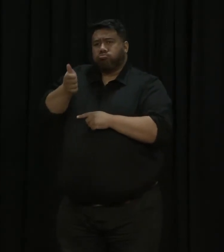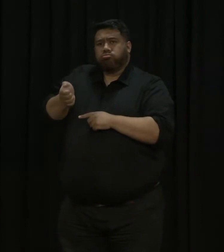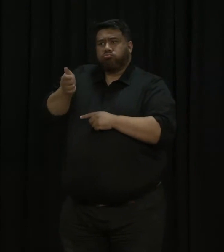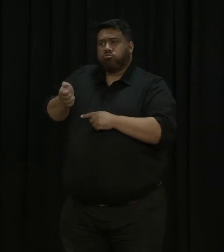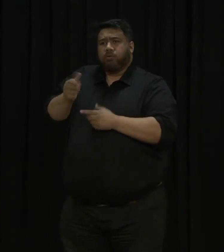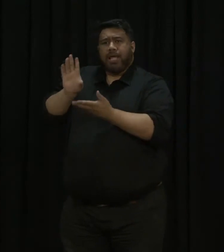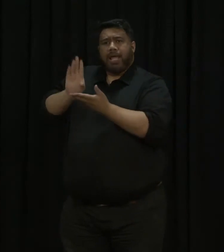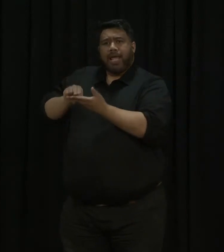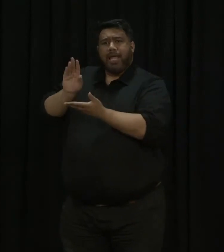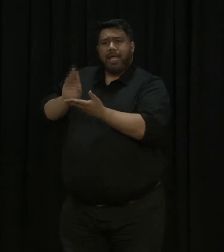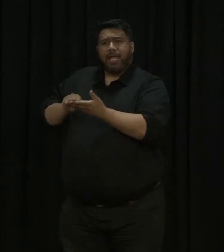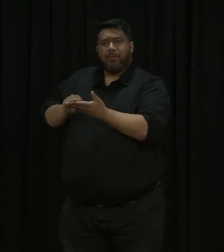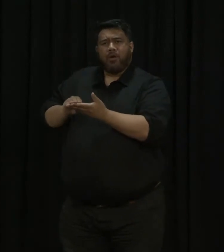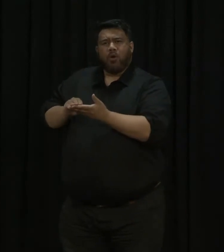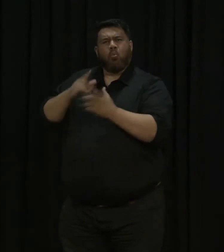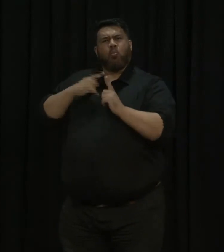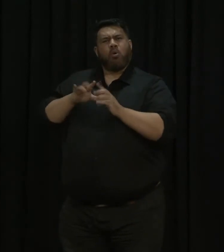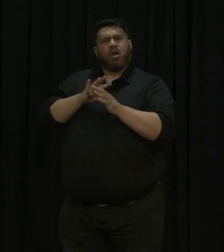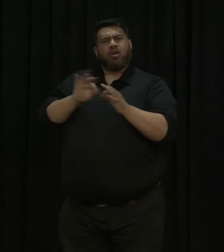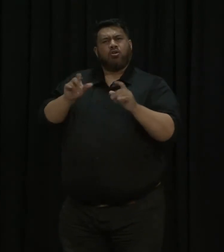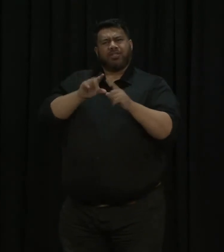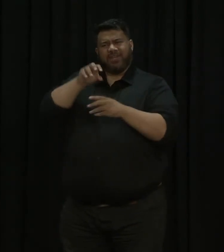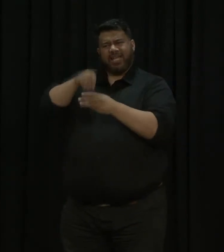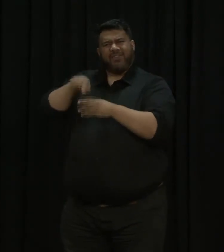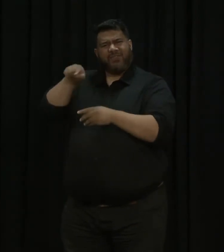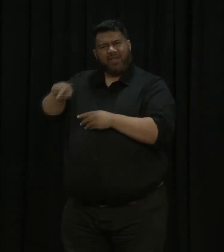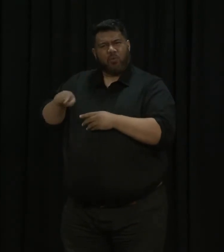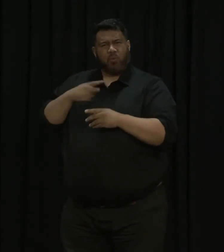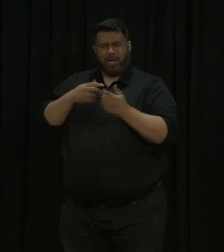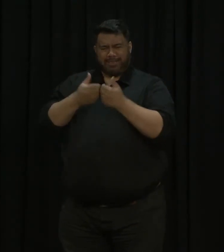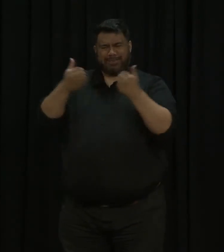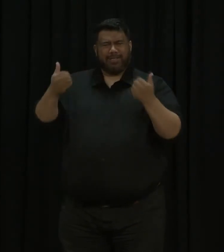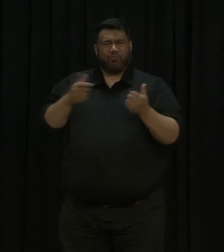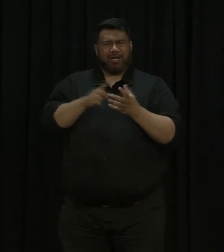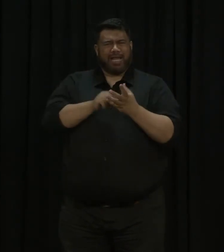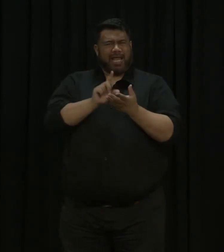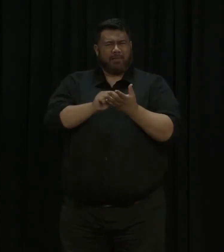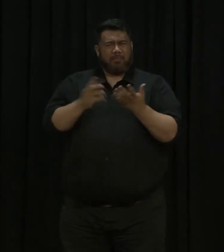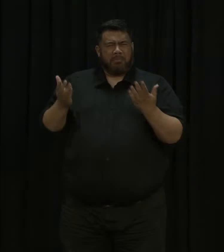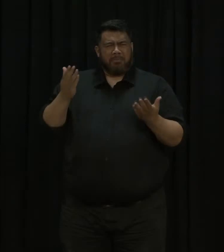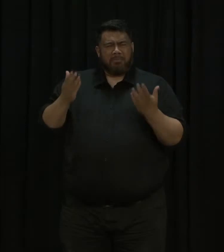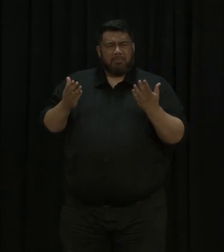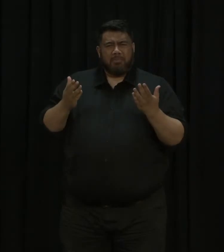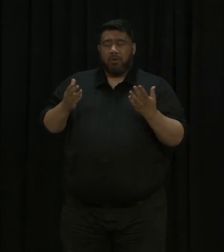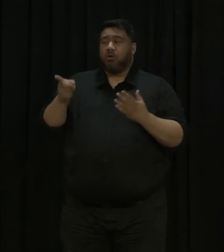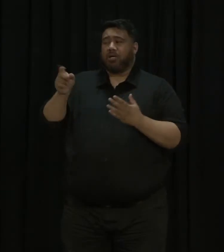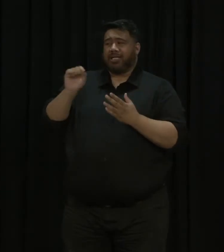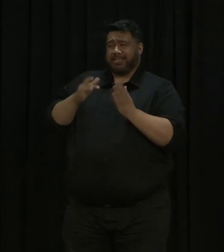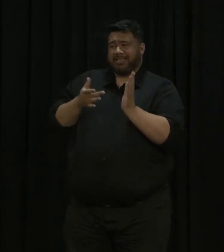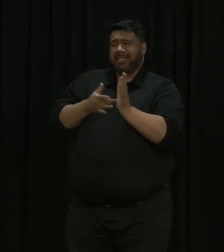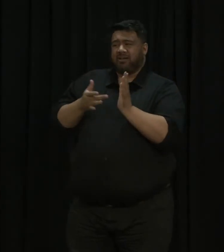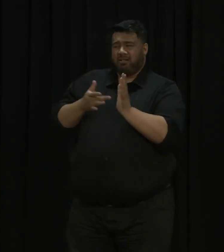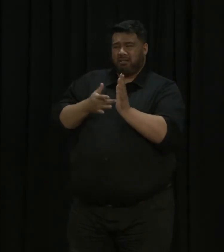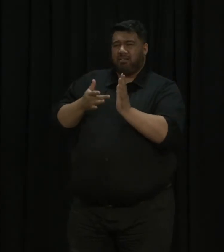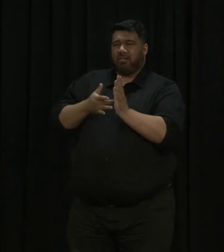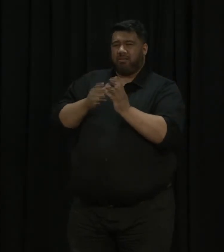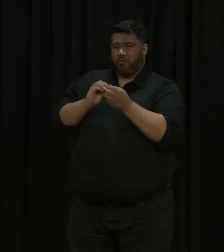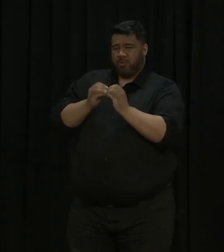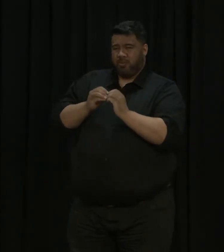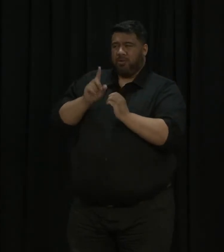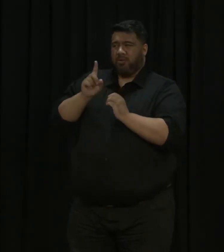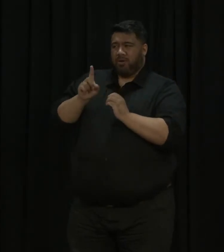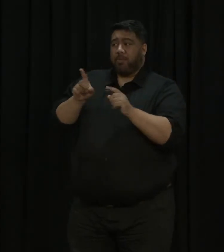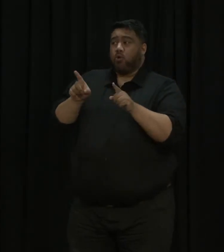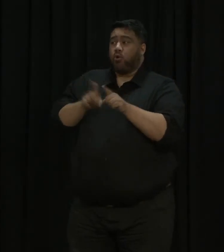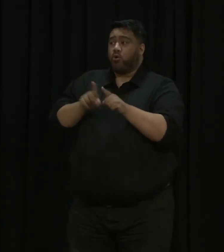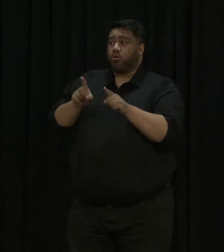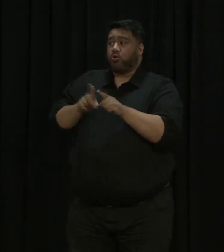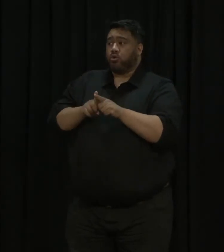vaccine certificate, is there